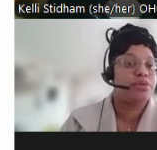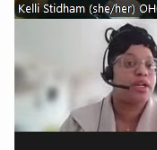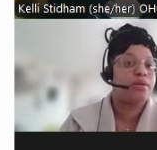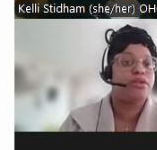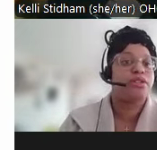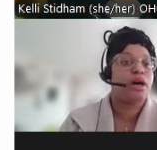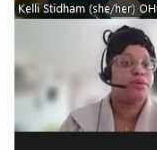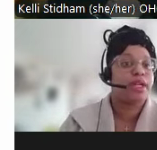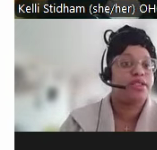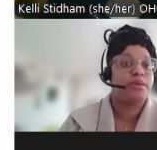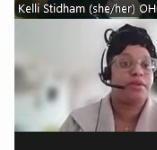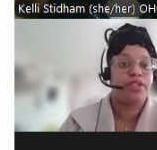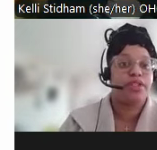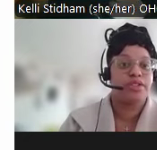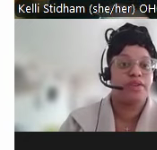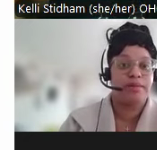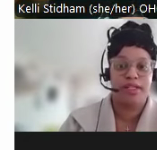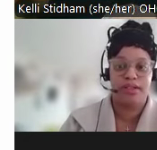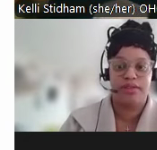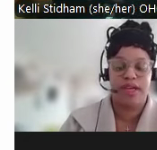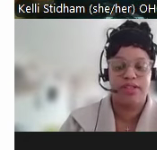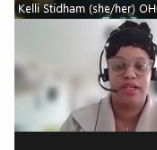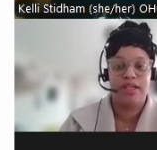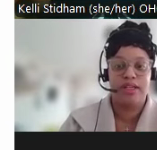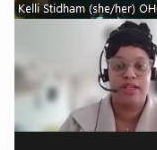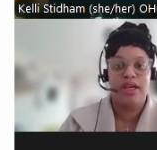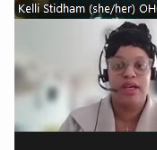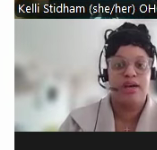one and our most common one is our